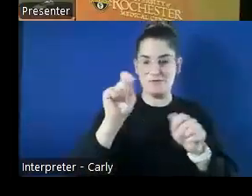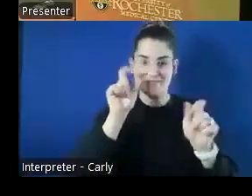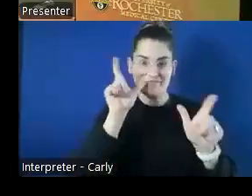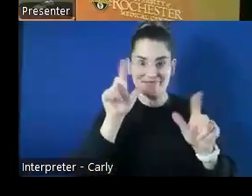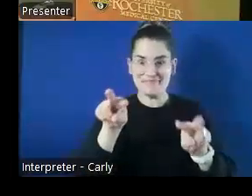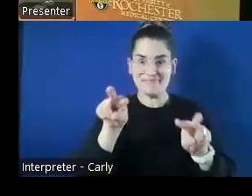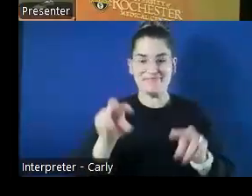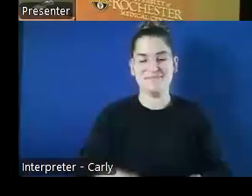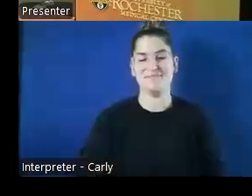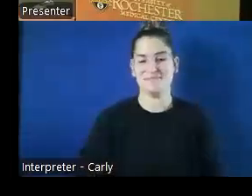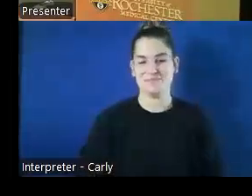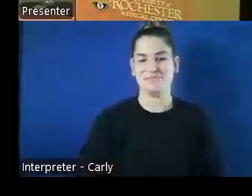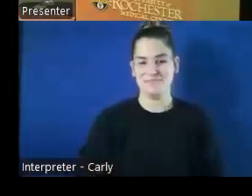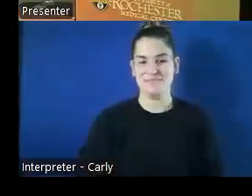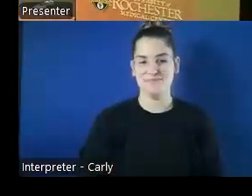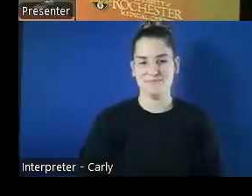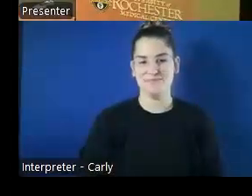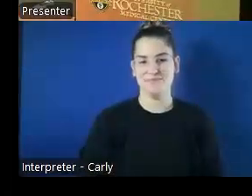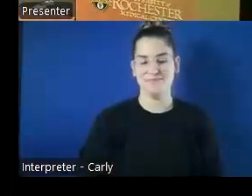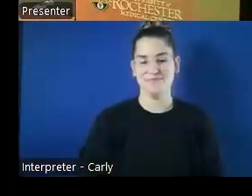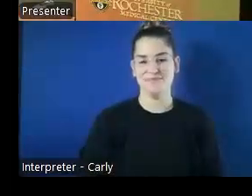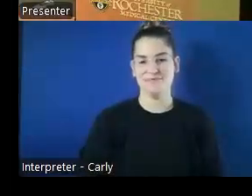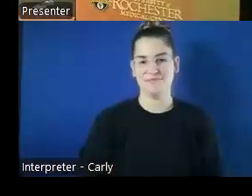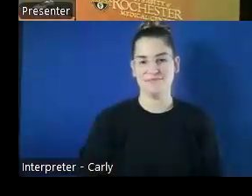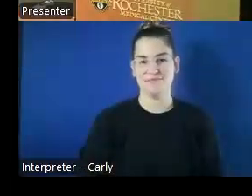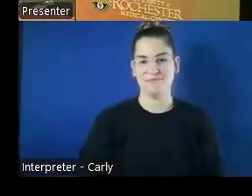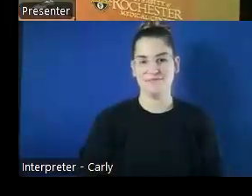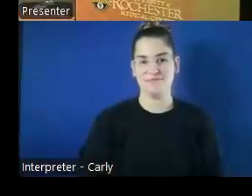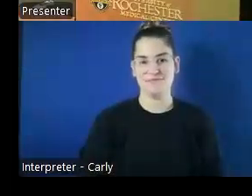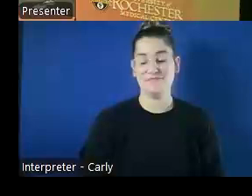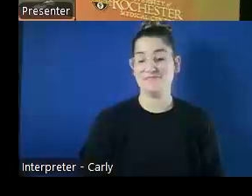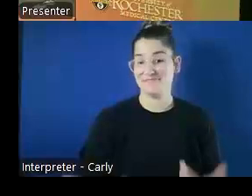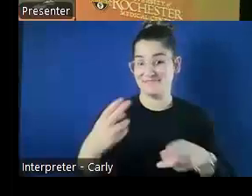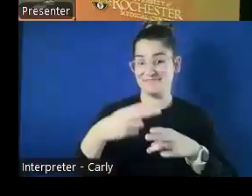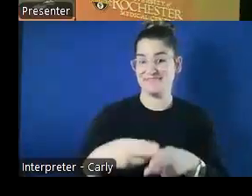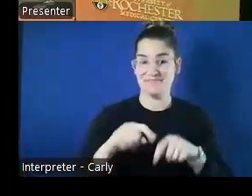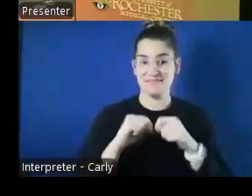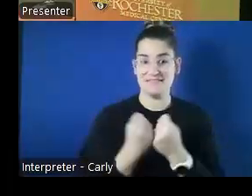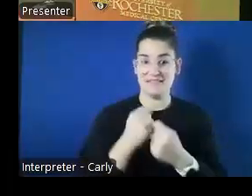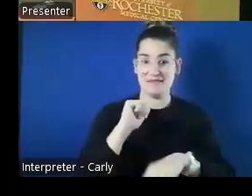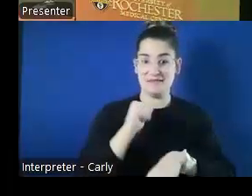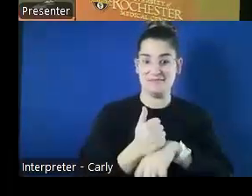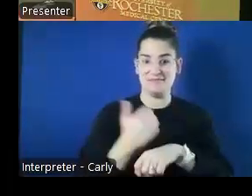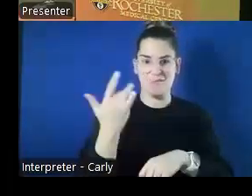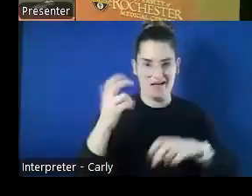all right so so that's why we call it team based uh biopsychosocial approach is sort of